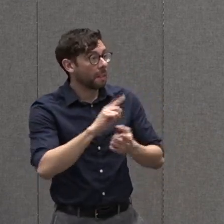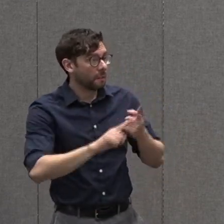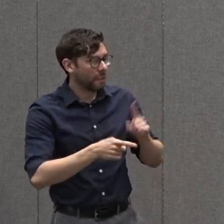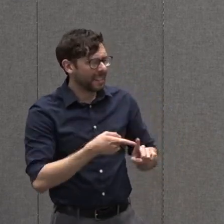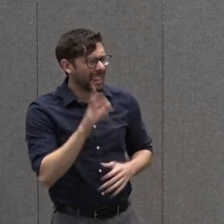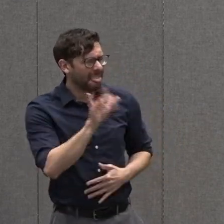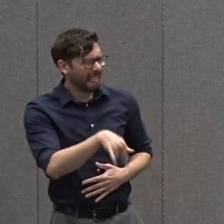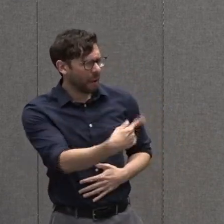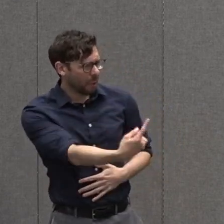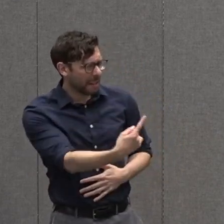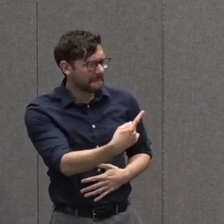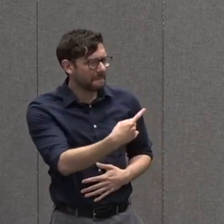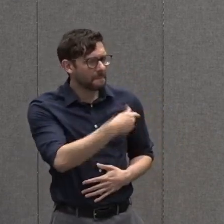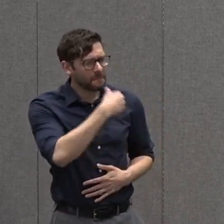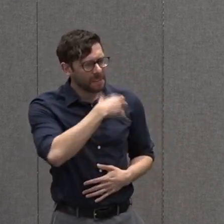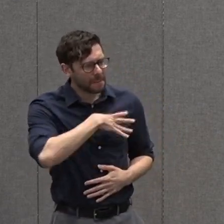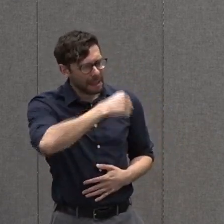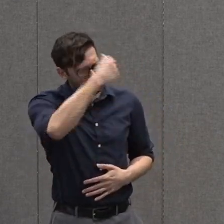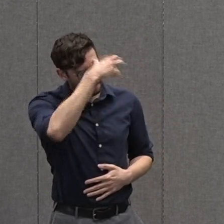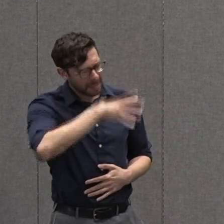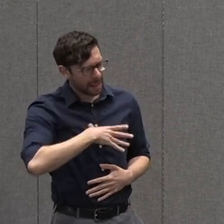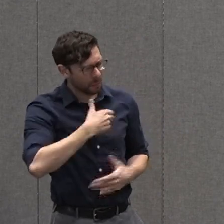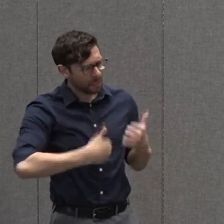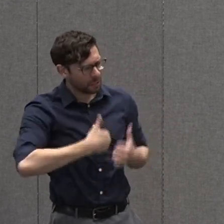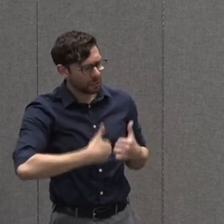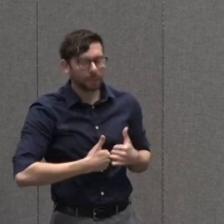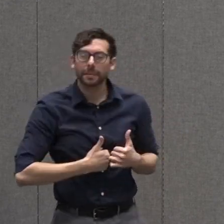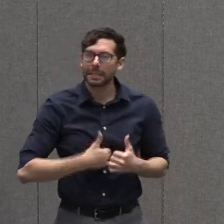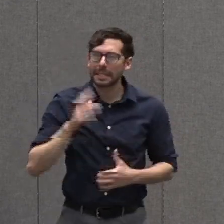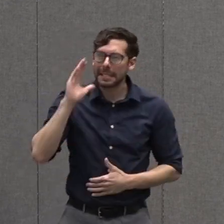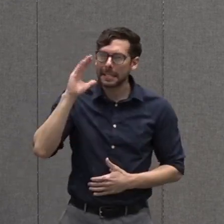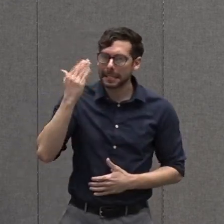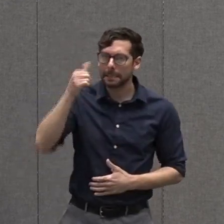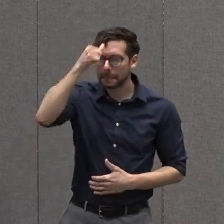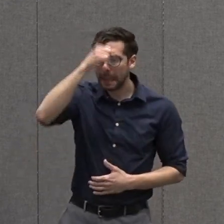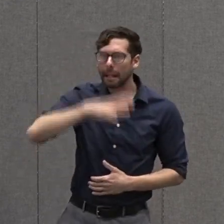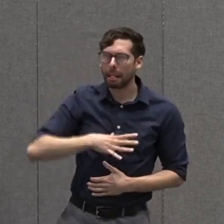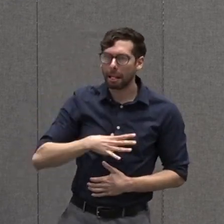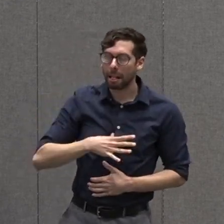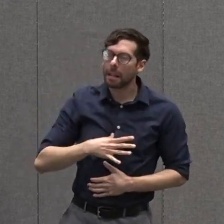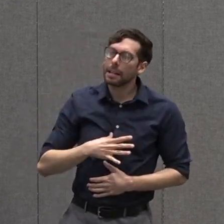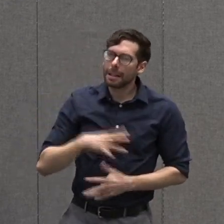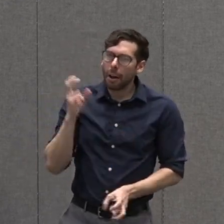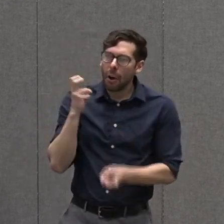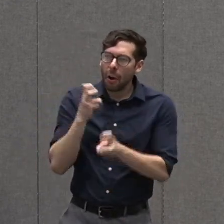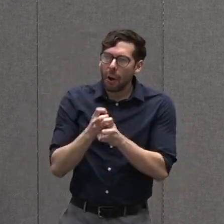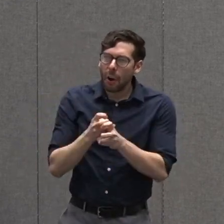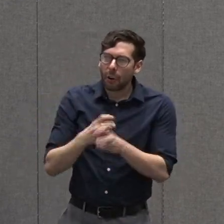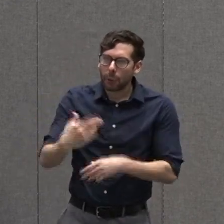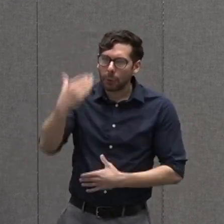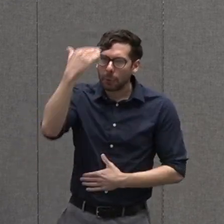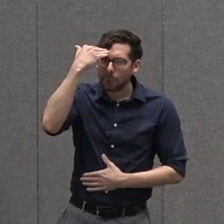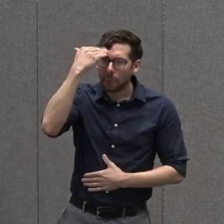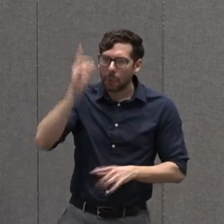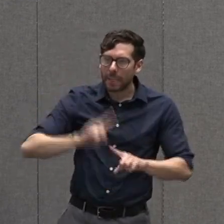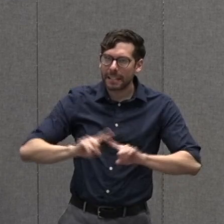This one appears to be a male. A male. It's not easy to tell the difference between a male, and female snake.